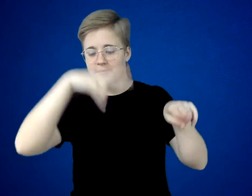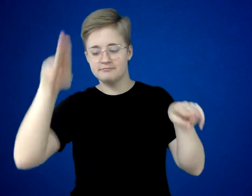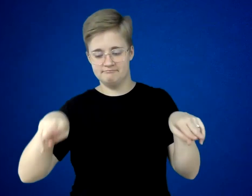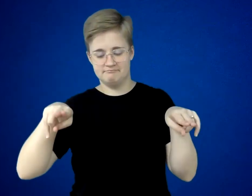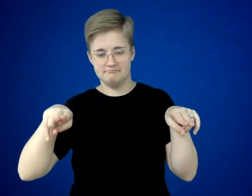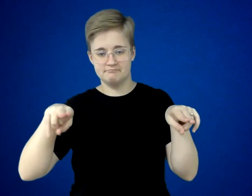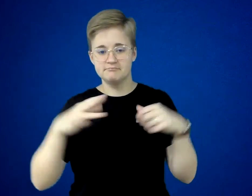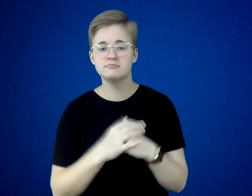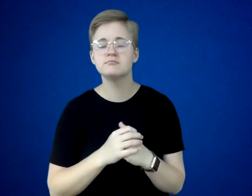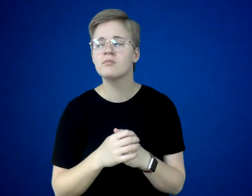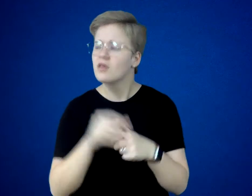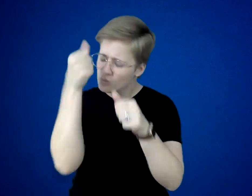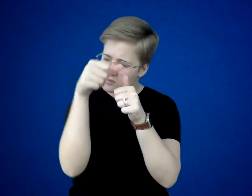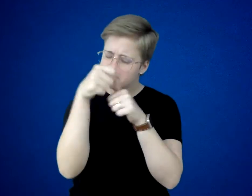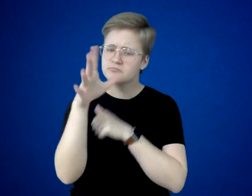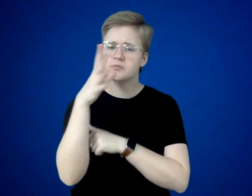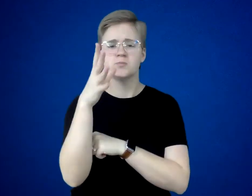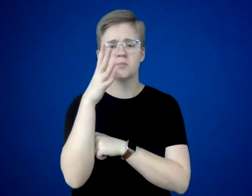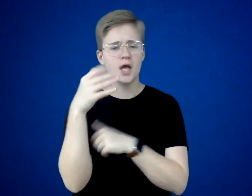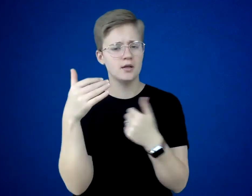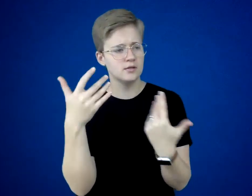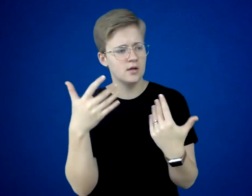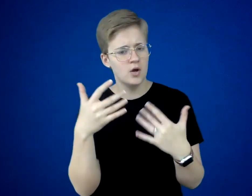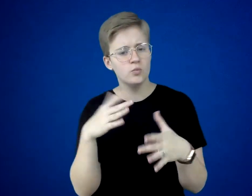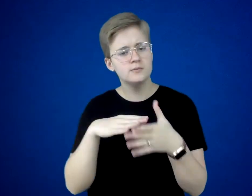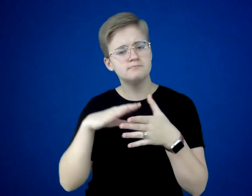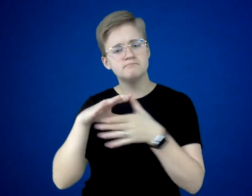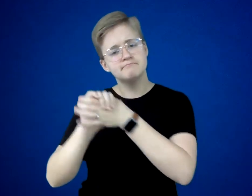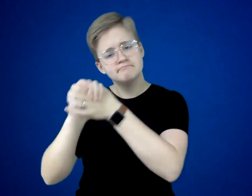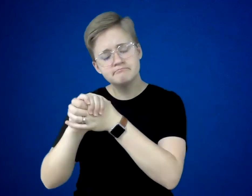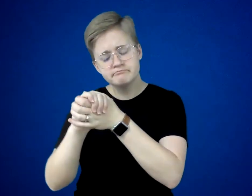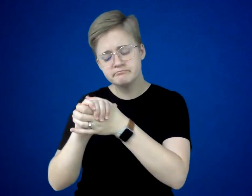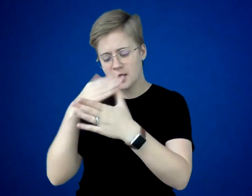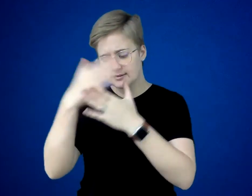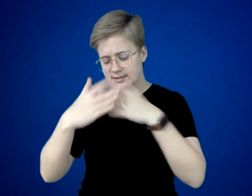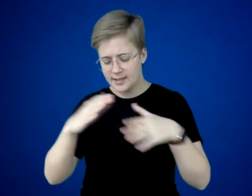He remembered that his mother had taken hold of his hand and pointed up at the sun shining